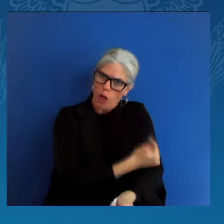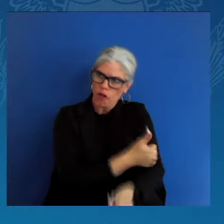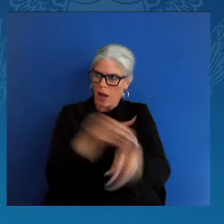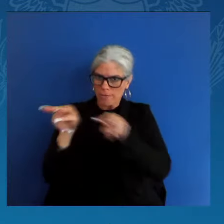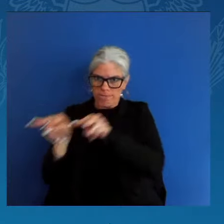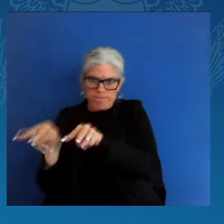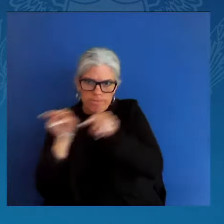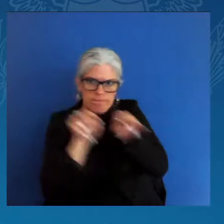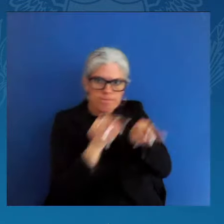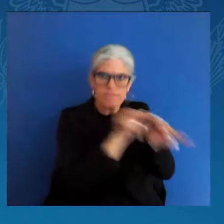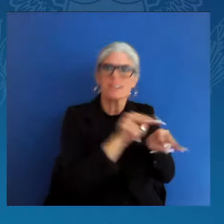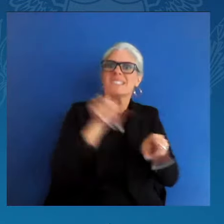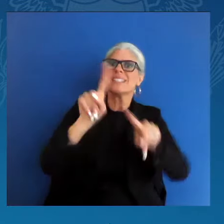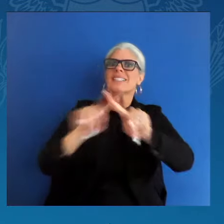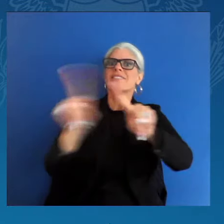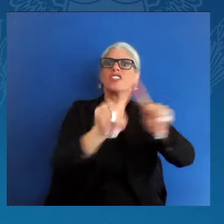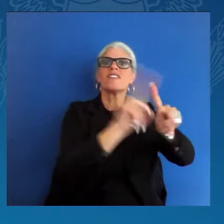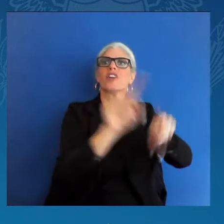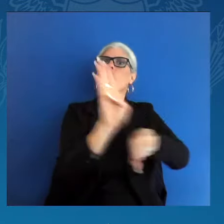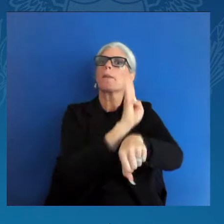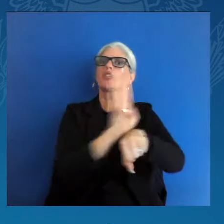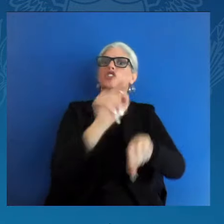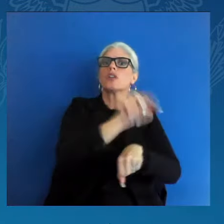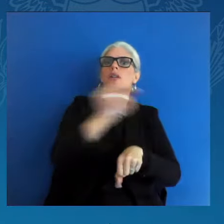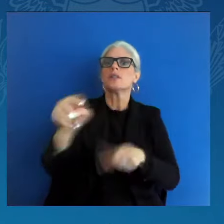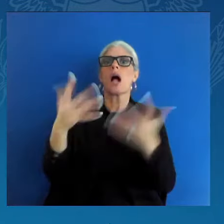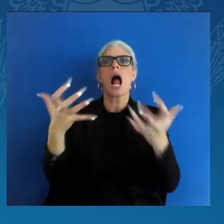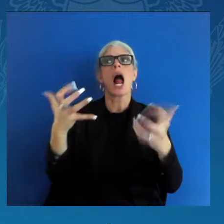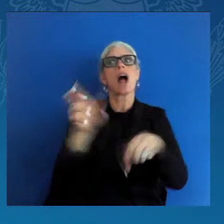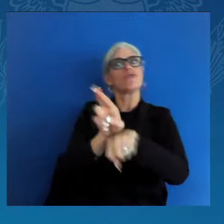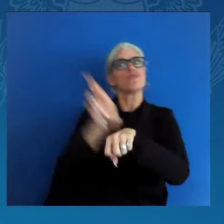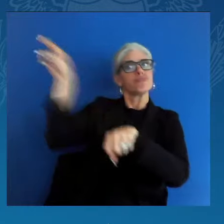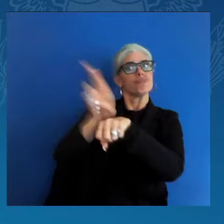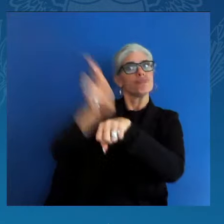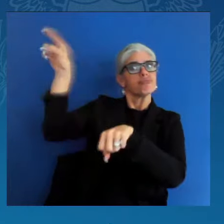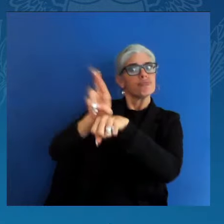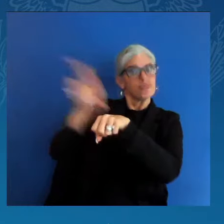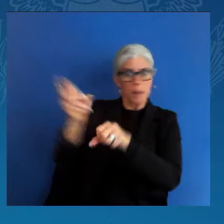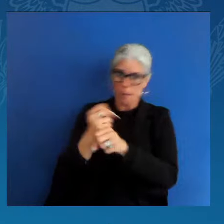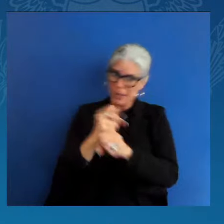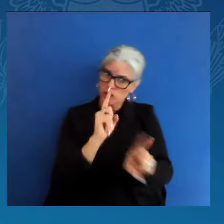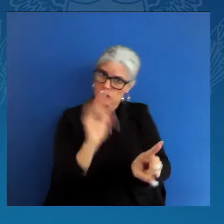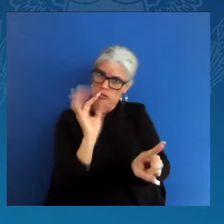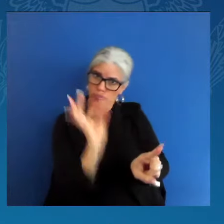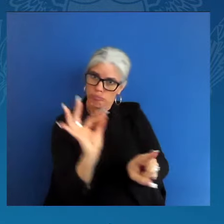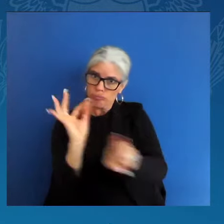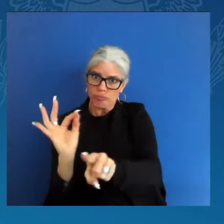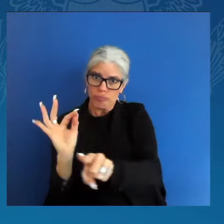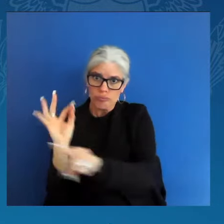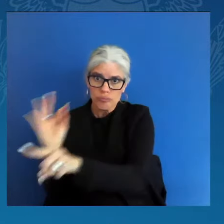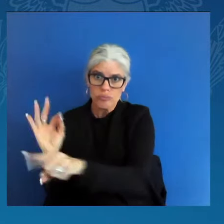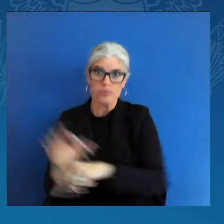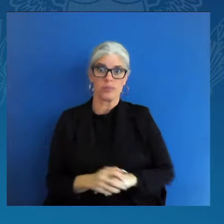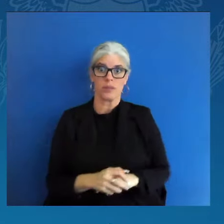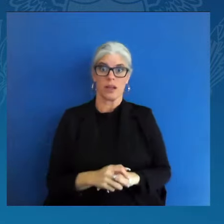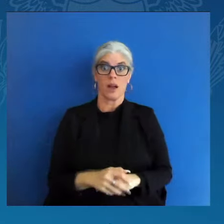And of course, NASA and Department of Defense have been key participants in this legislative initiative as primary customers of these commercial space services.